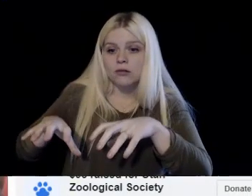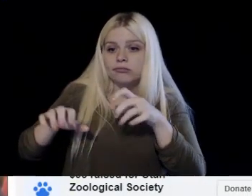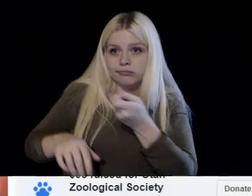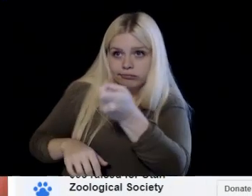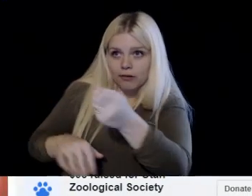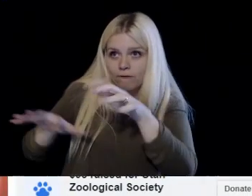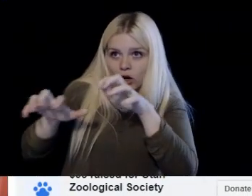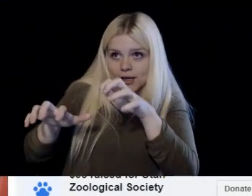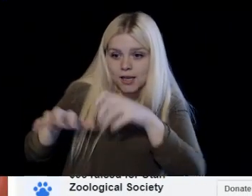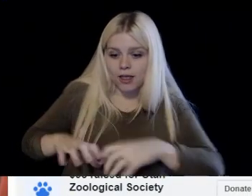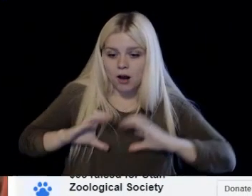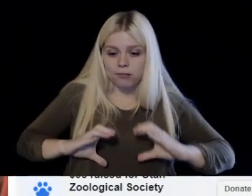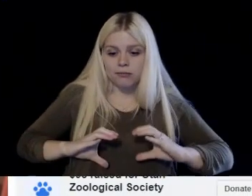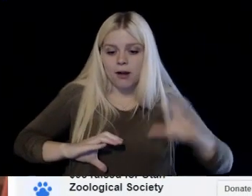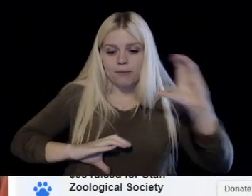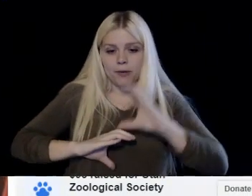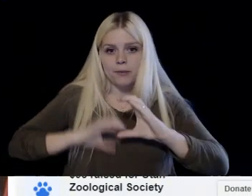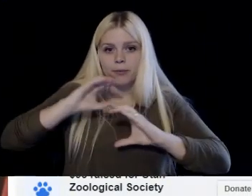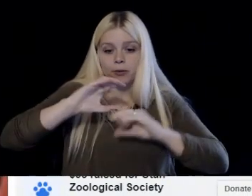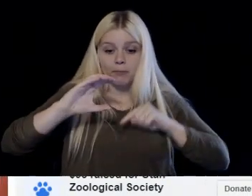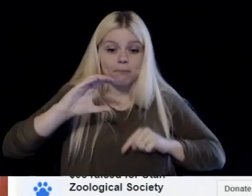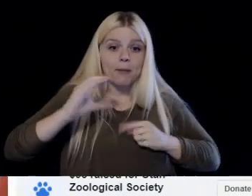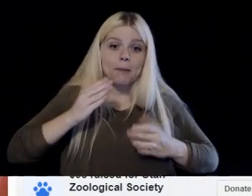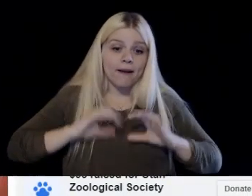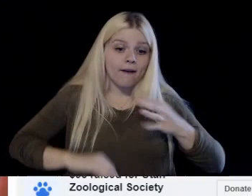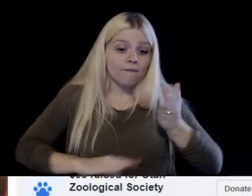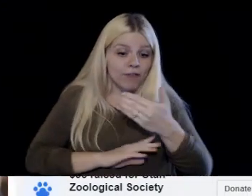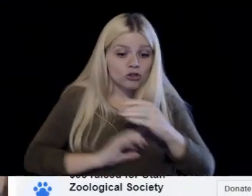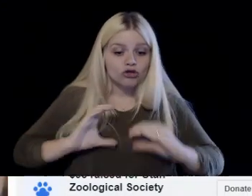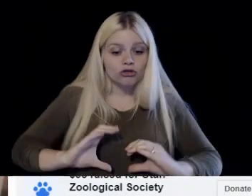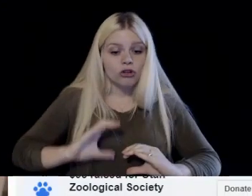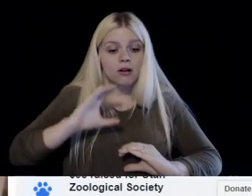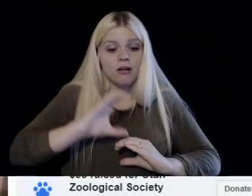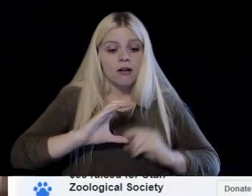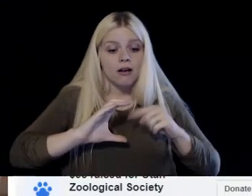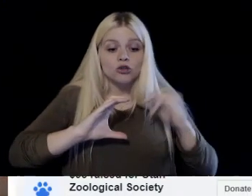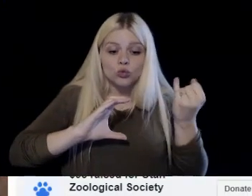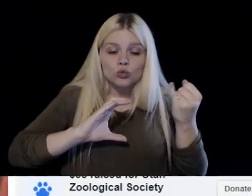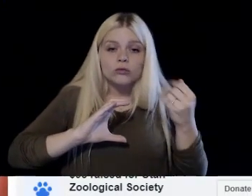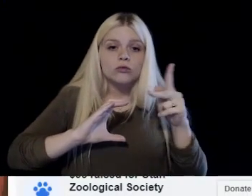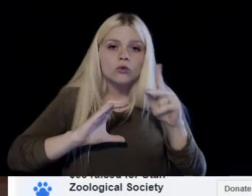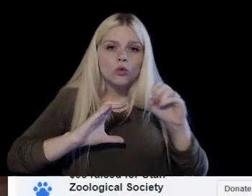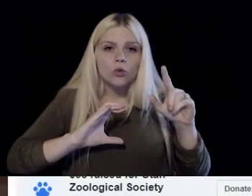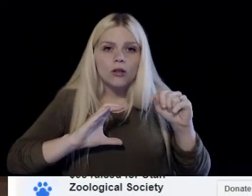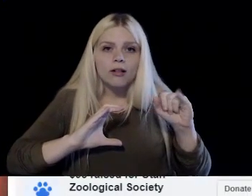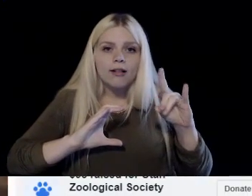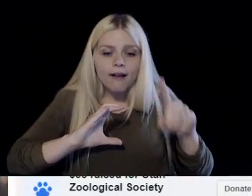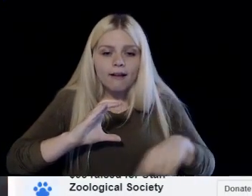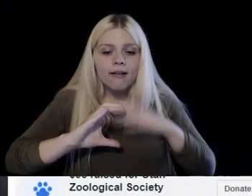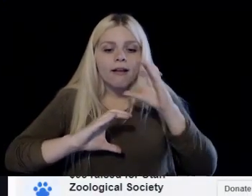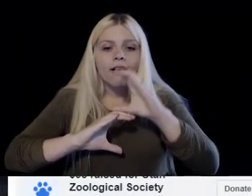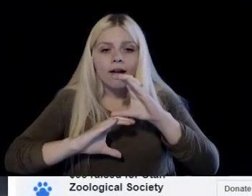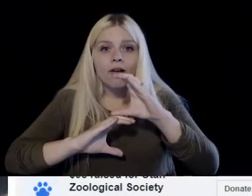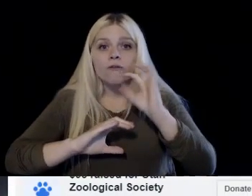one layer that's Kool-aid, one layer is fruit. Something like that. And if we wanna do that faster,